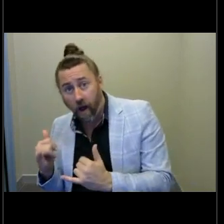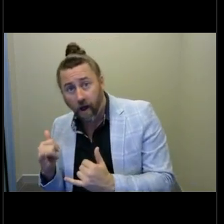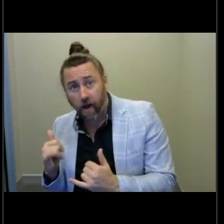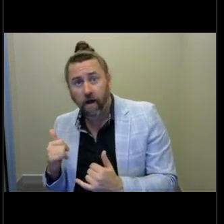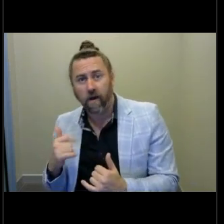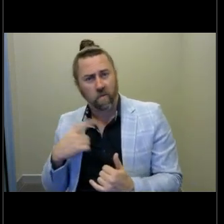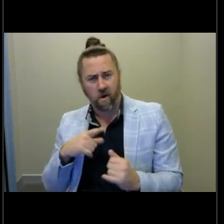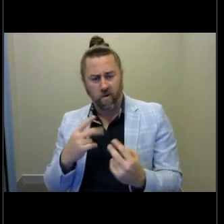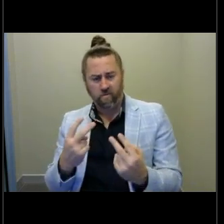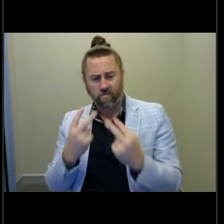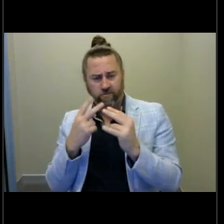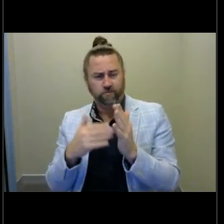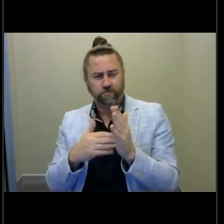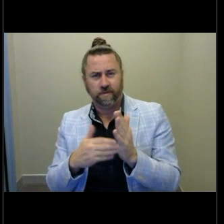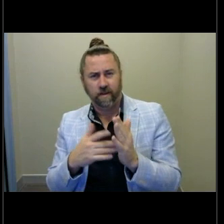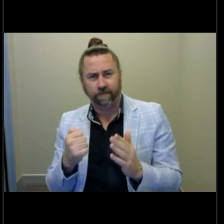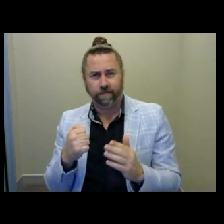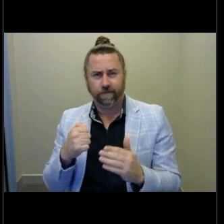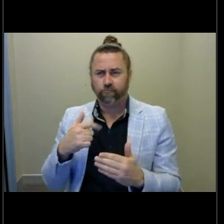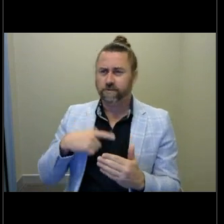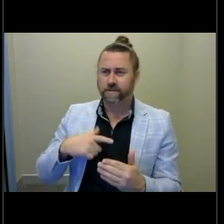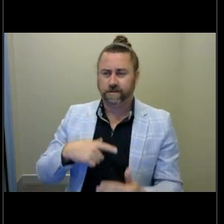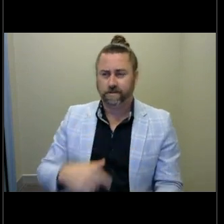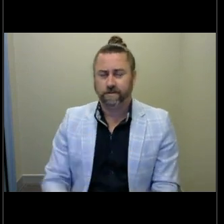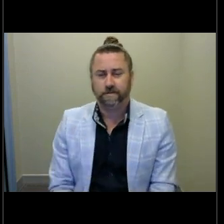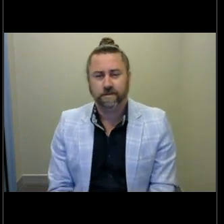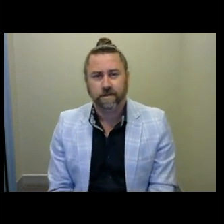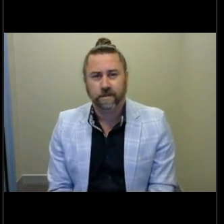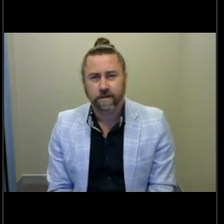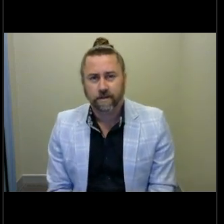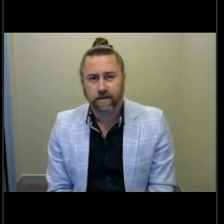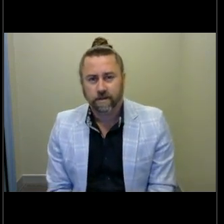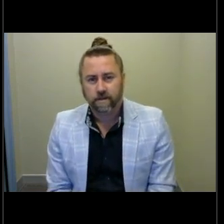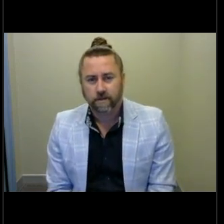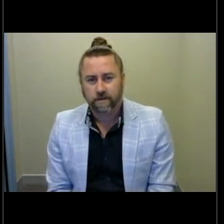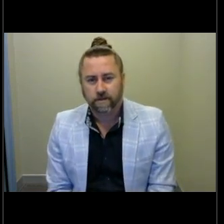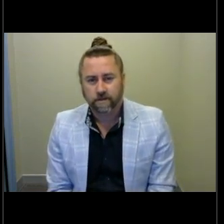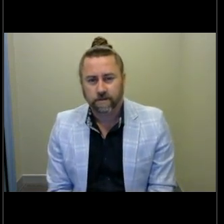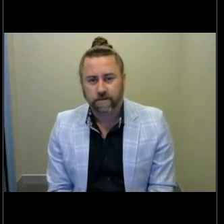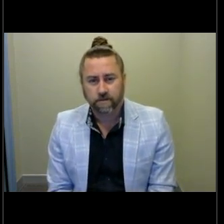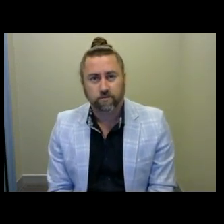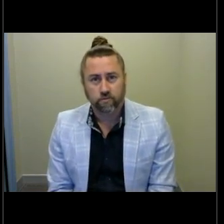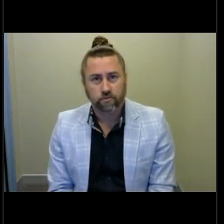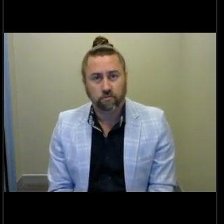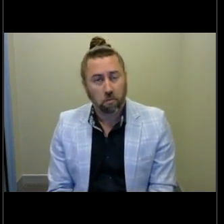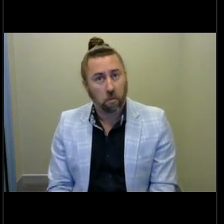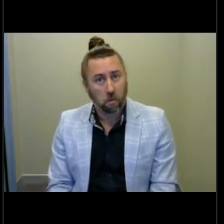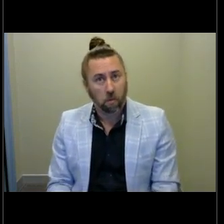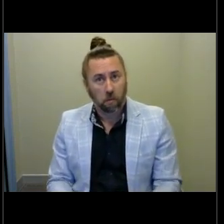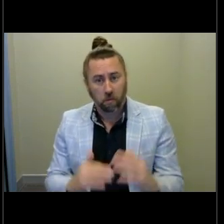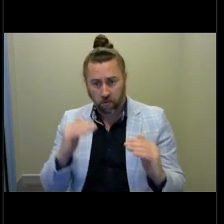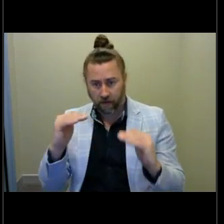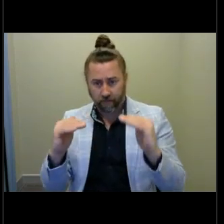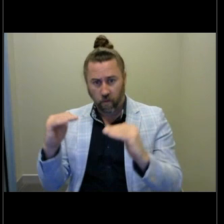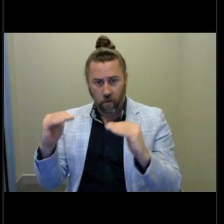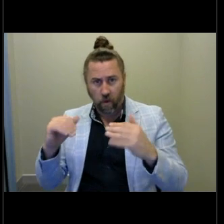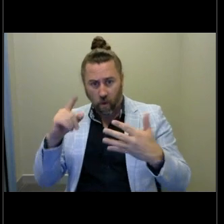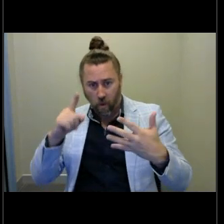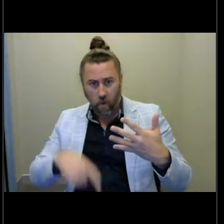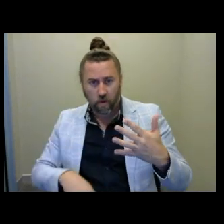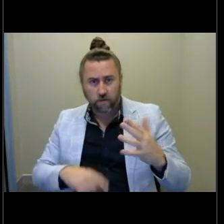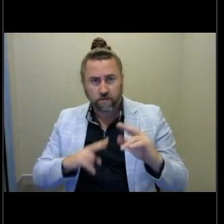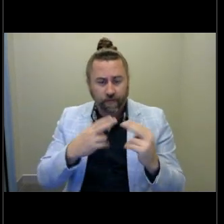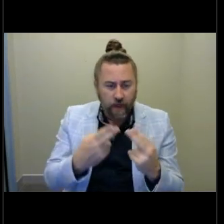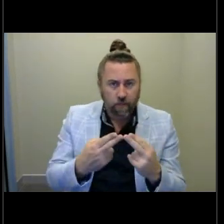I can see we've got a really even spread here actually between family, community and support,